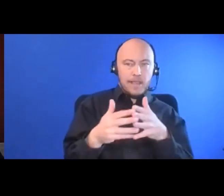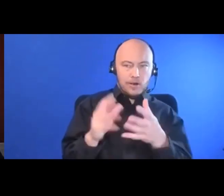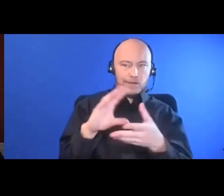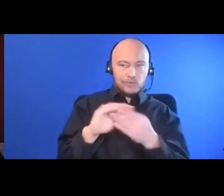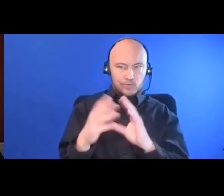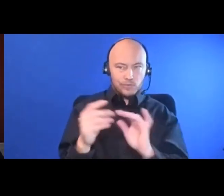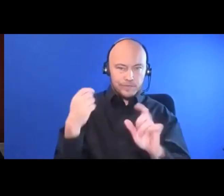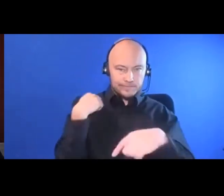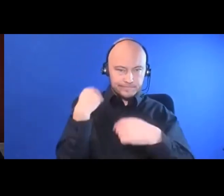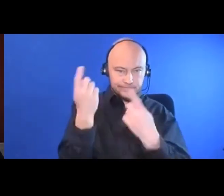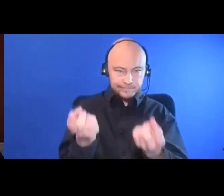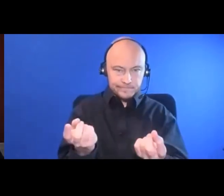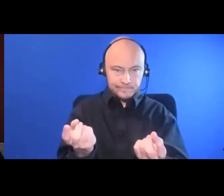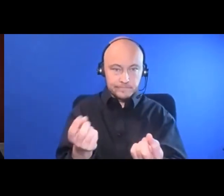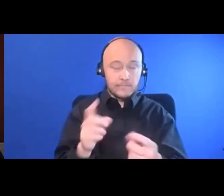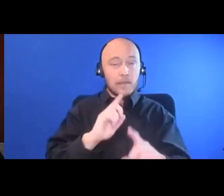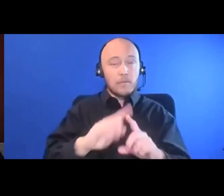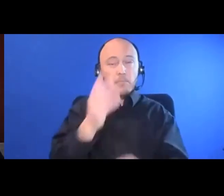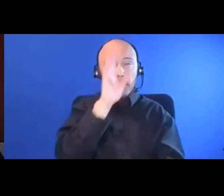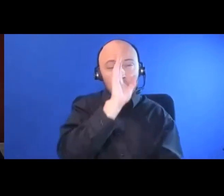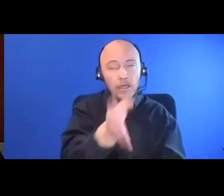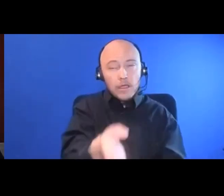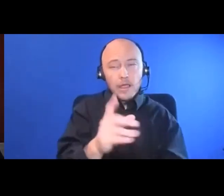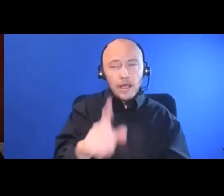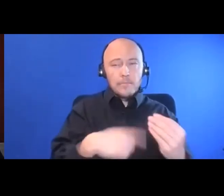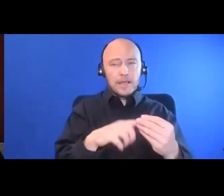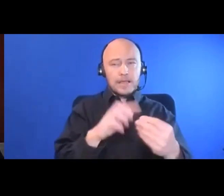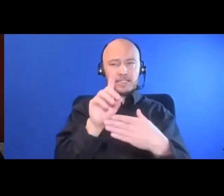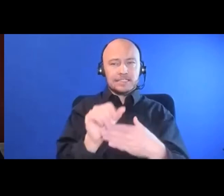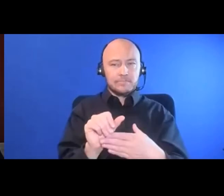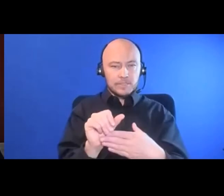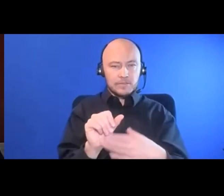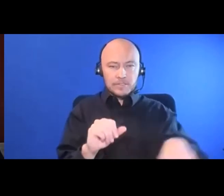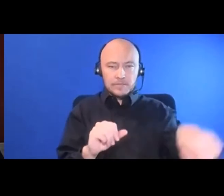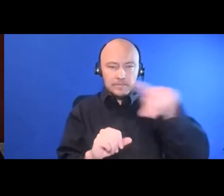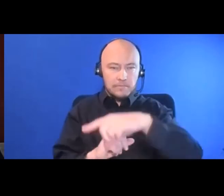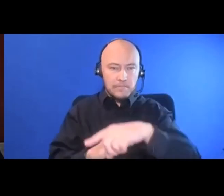Here are the facts about disability that you don't hear.